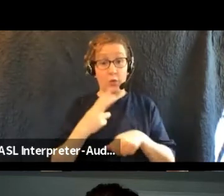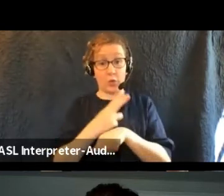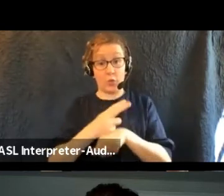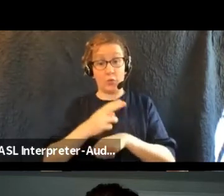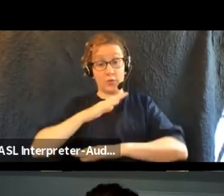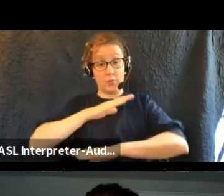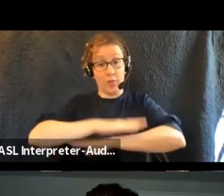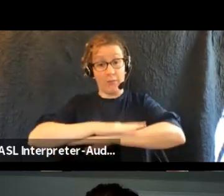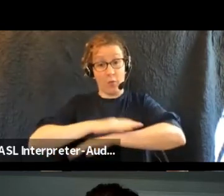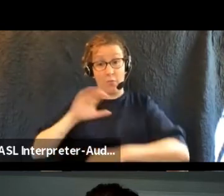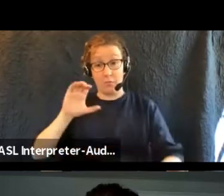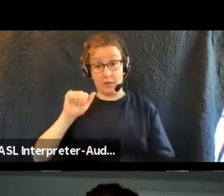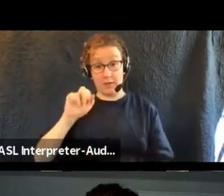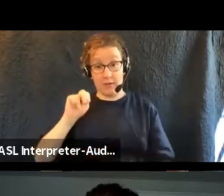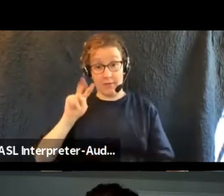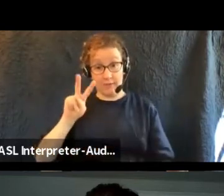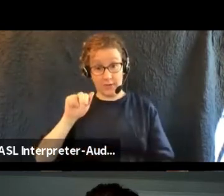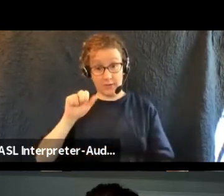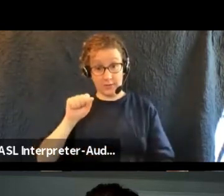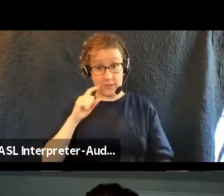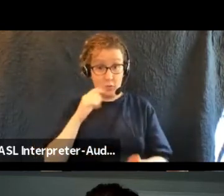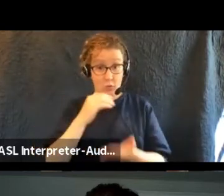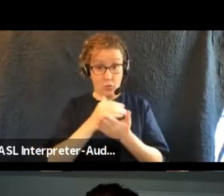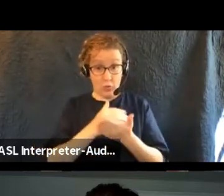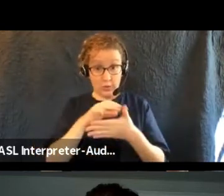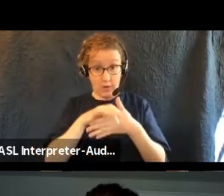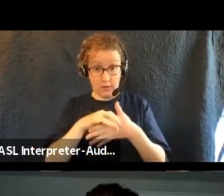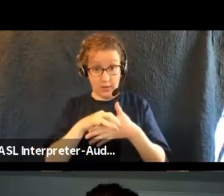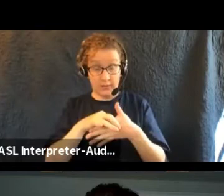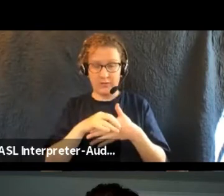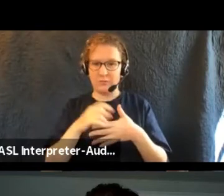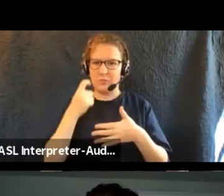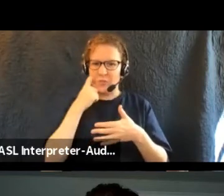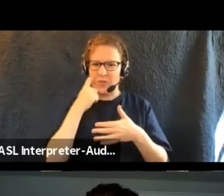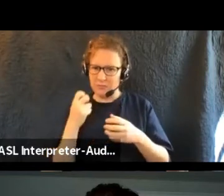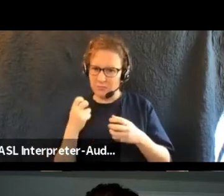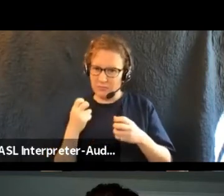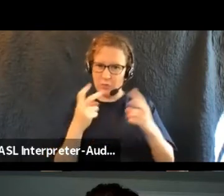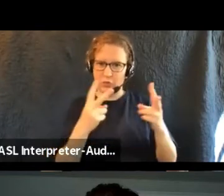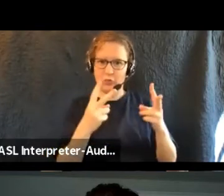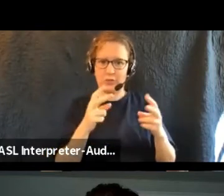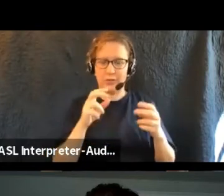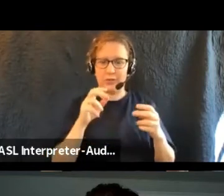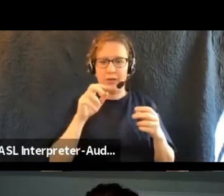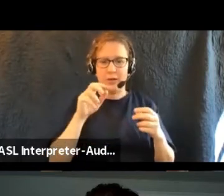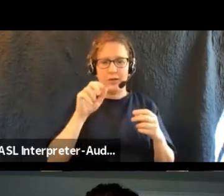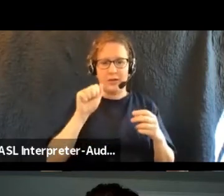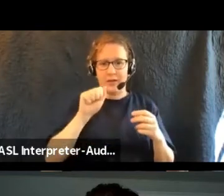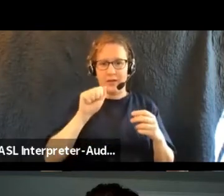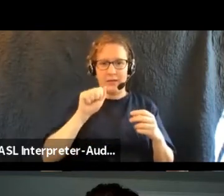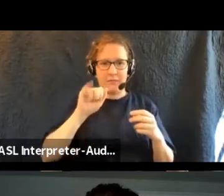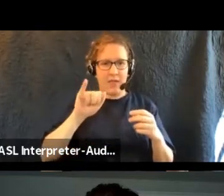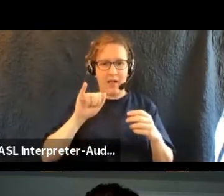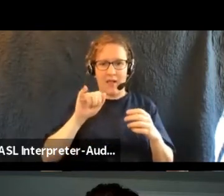just introduced a bunch of new features they're rolling out on a rolling basis and some of